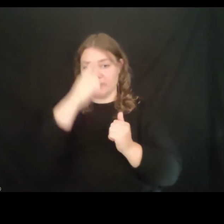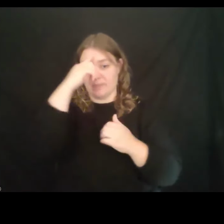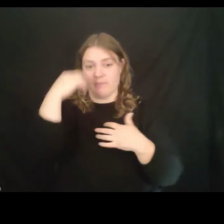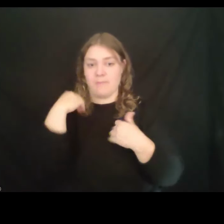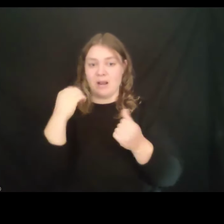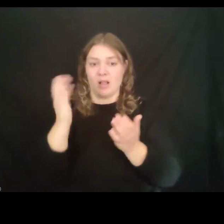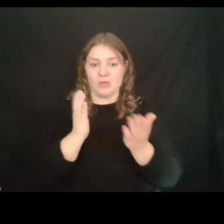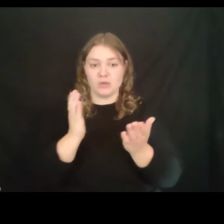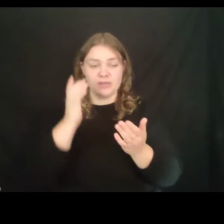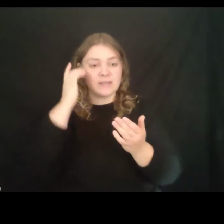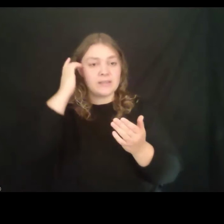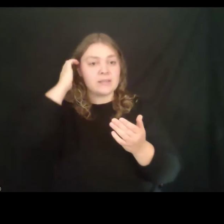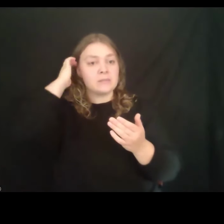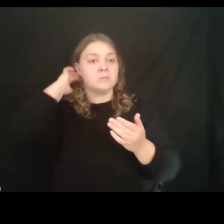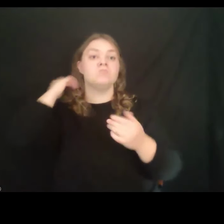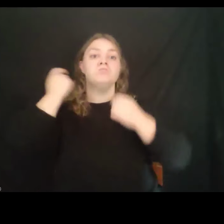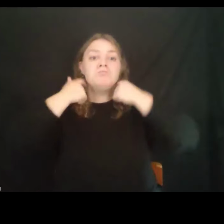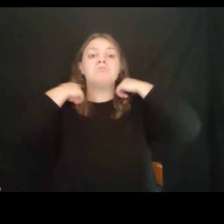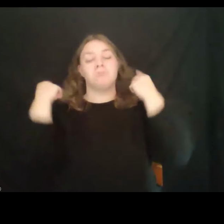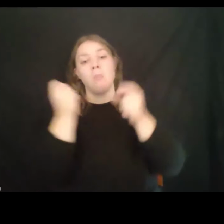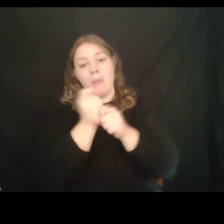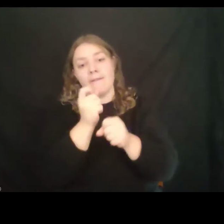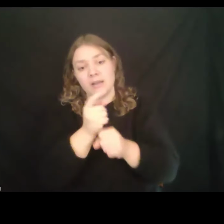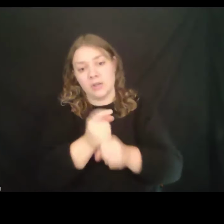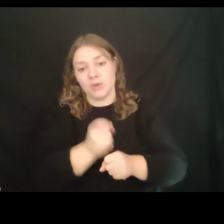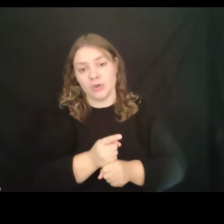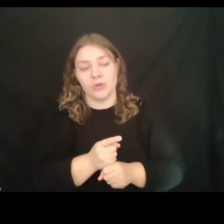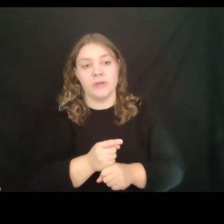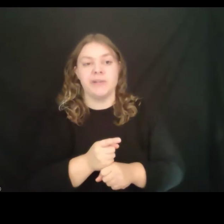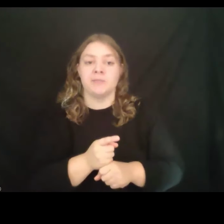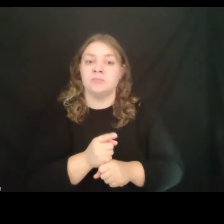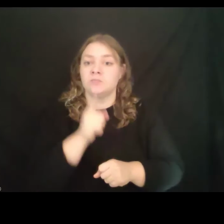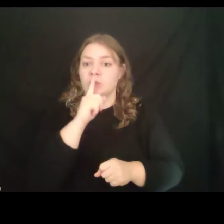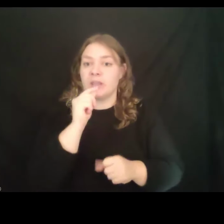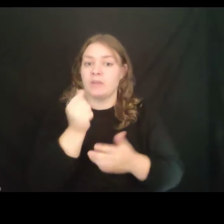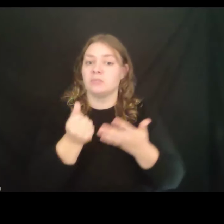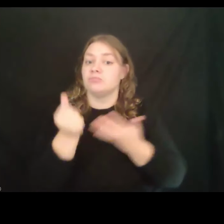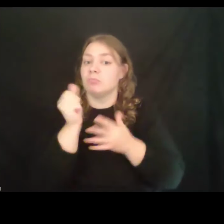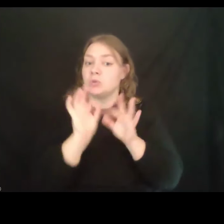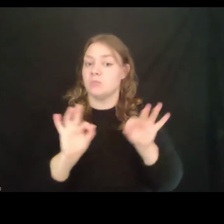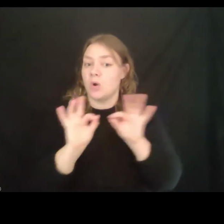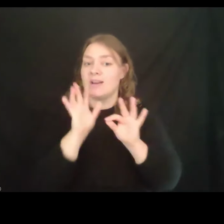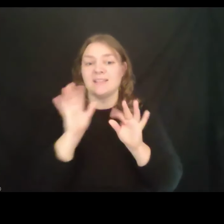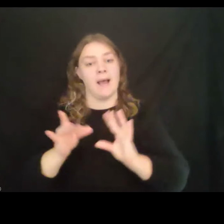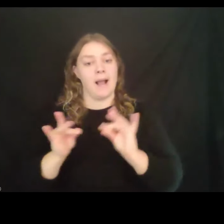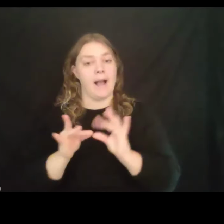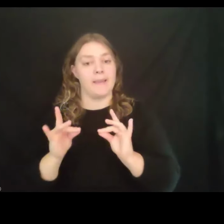um and we do that every year and probably what's most important are the comments section uh because